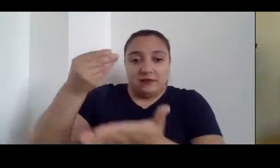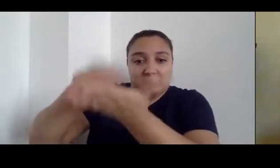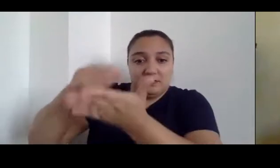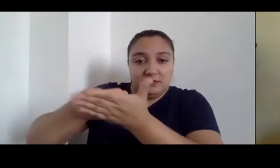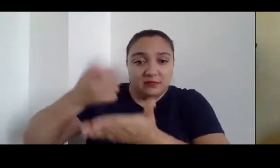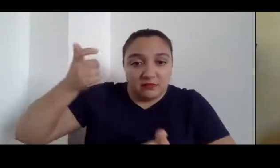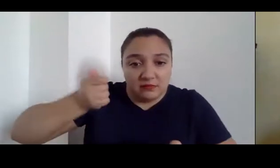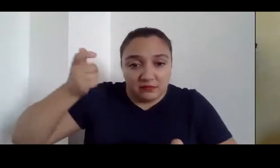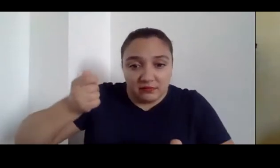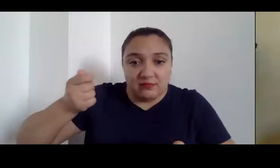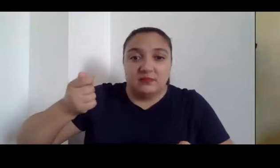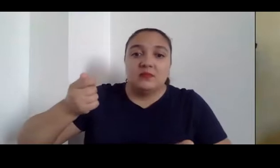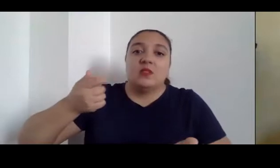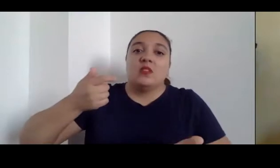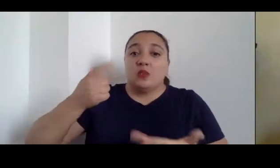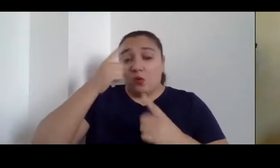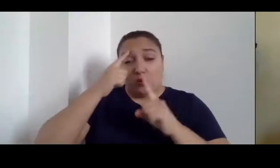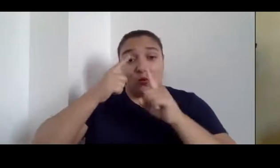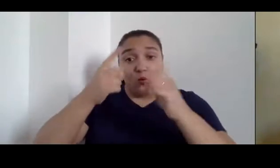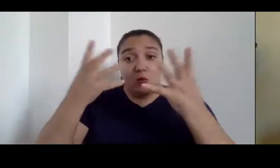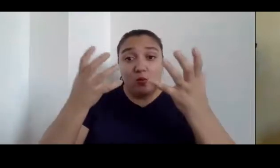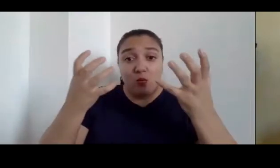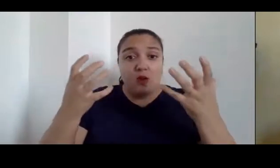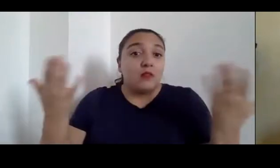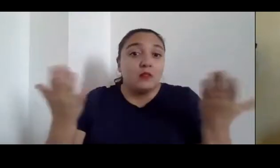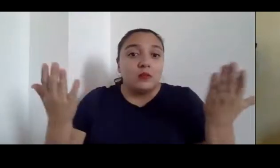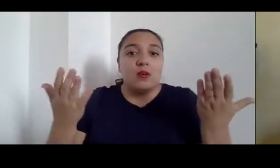audiences and to strengthen the collective voice for the art form. Dance/NYC works in